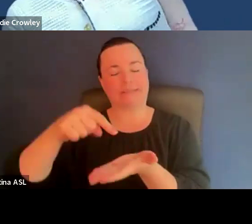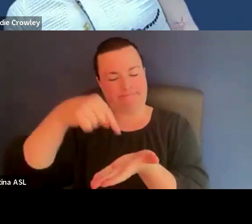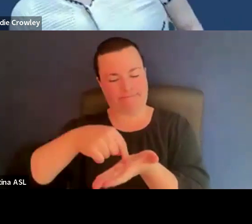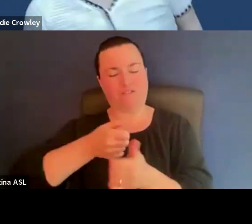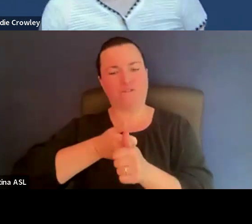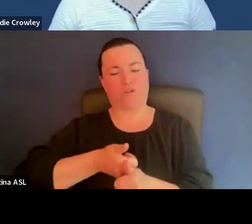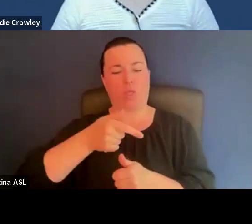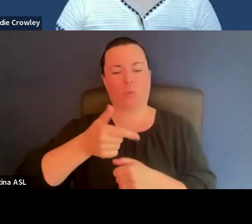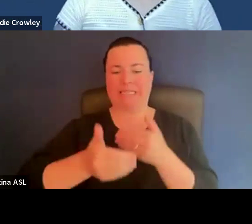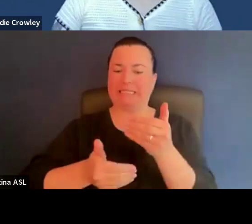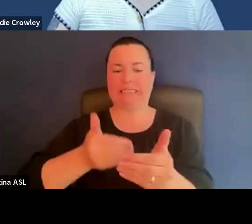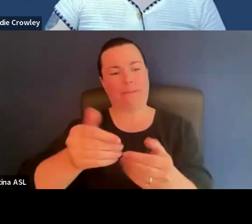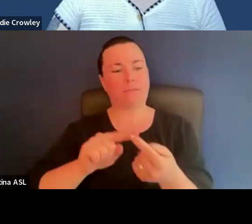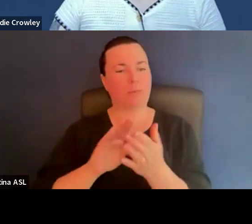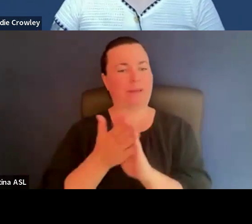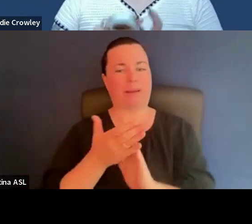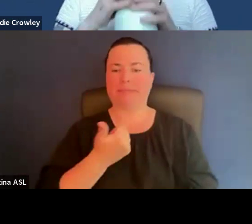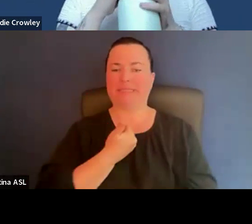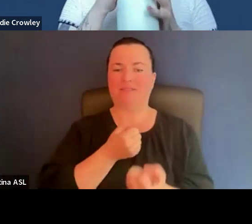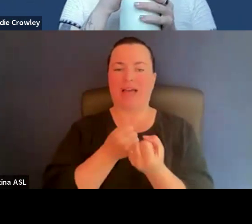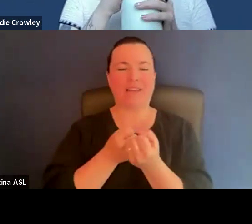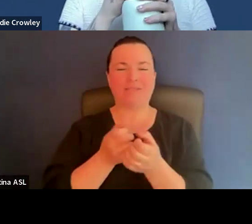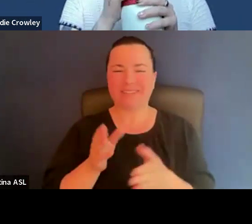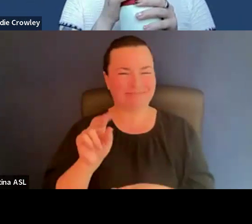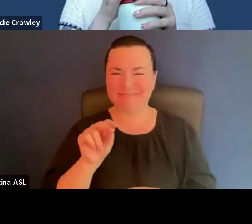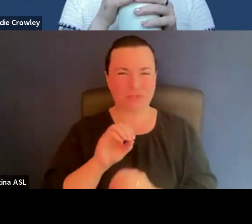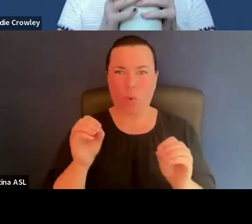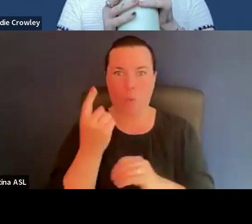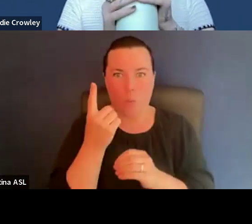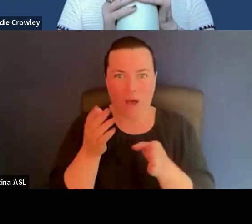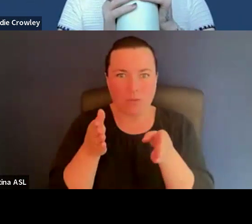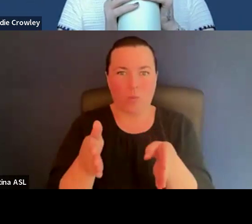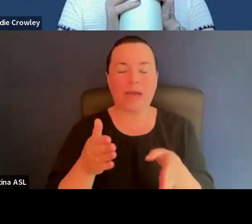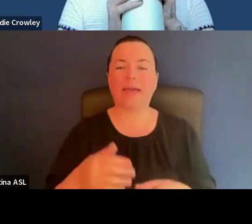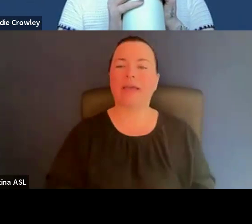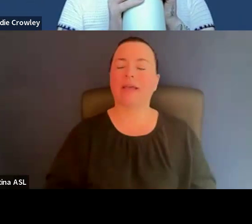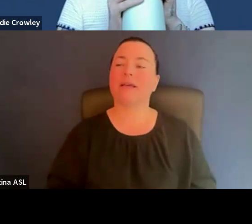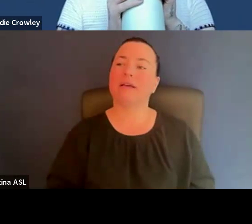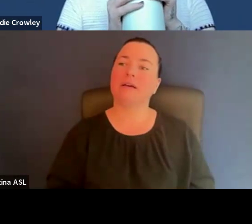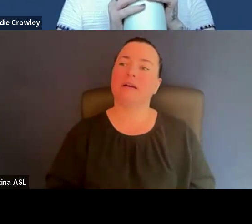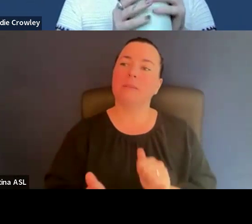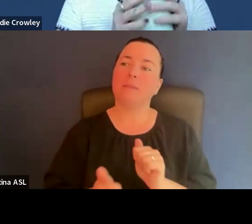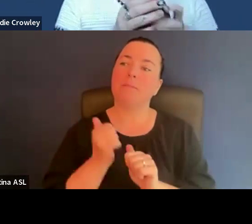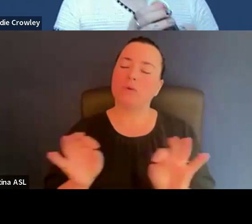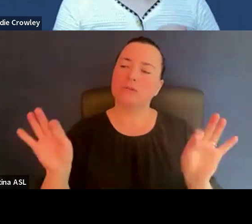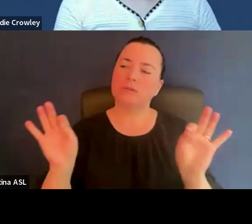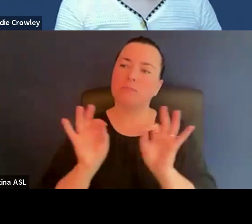I think more important than anything, it's being able to try and try and try again.